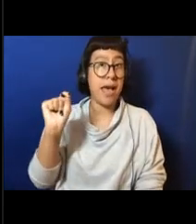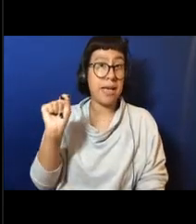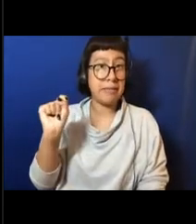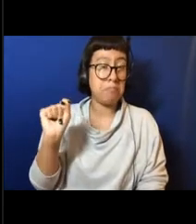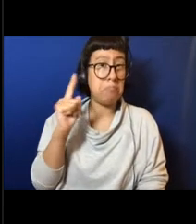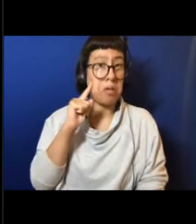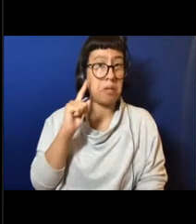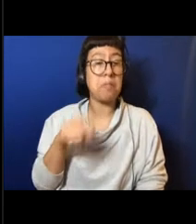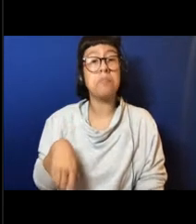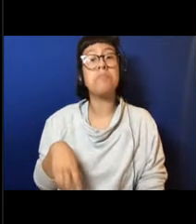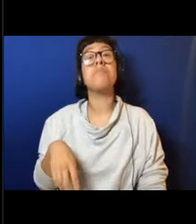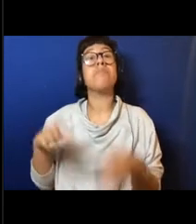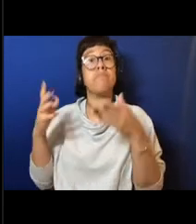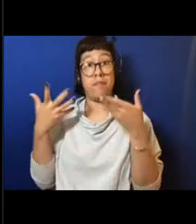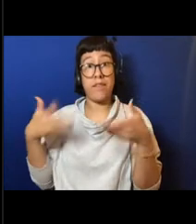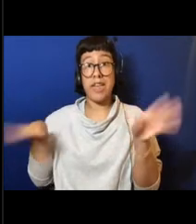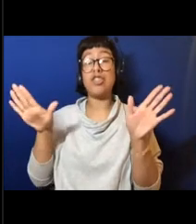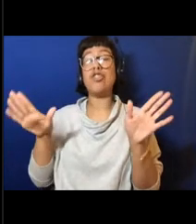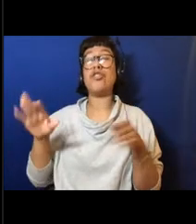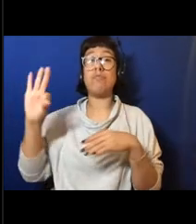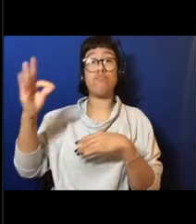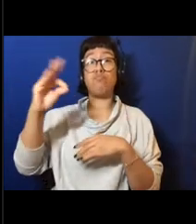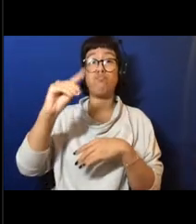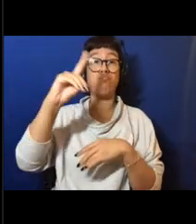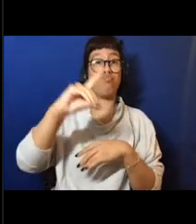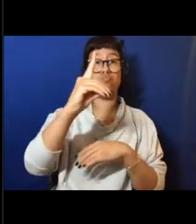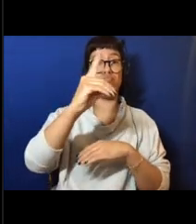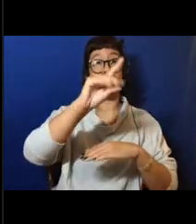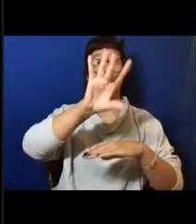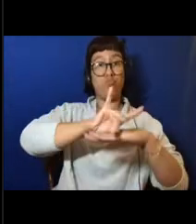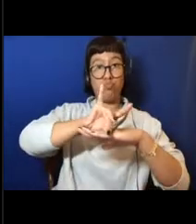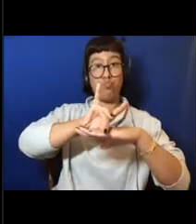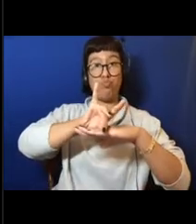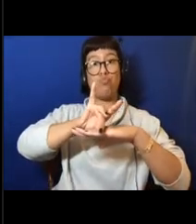And at that point when they attach themselves, let's see.